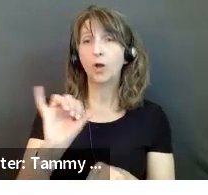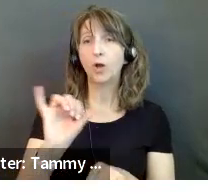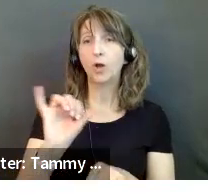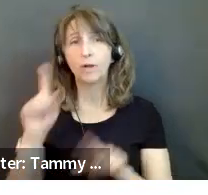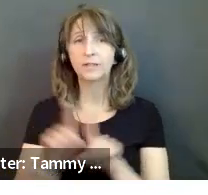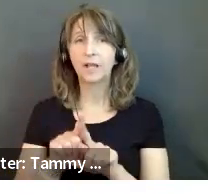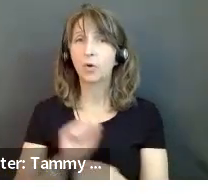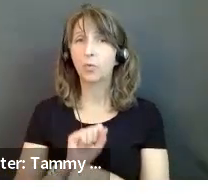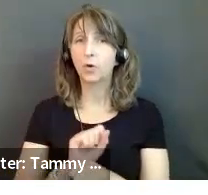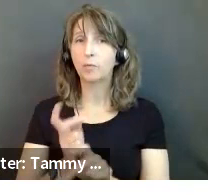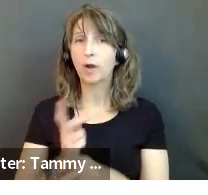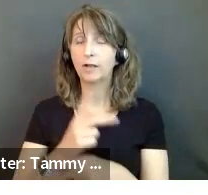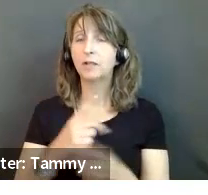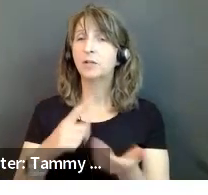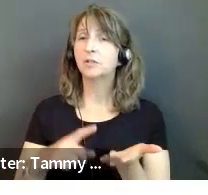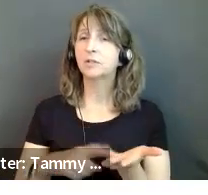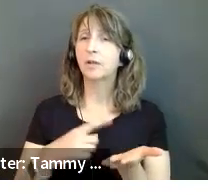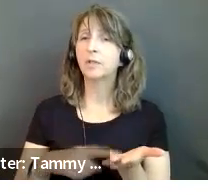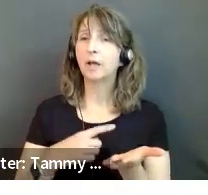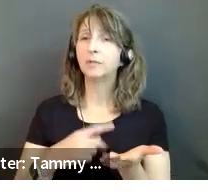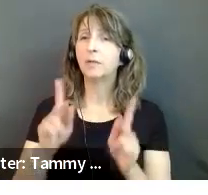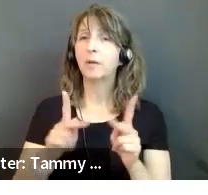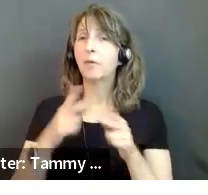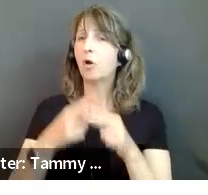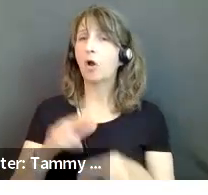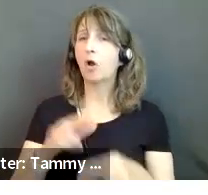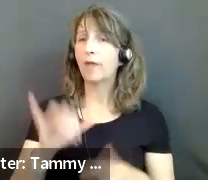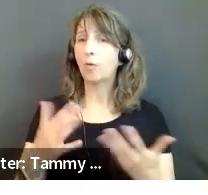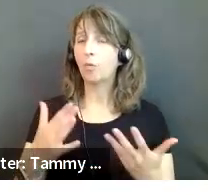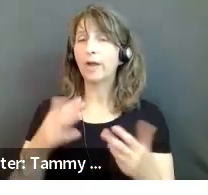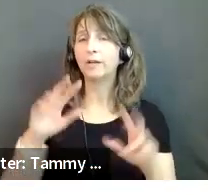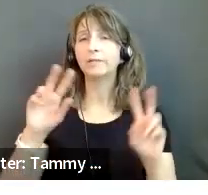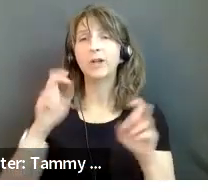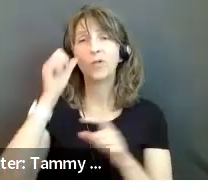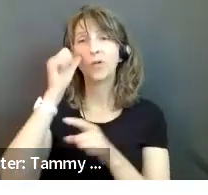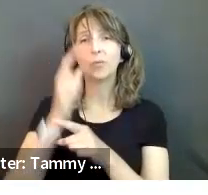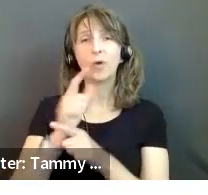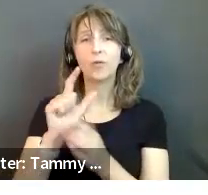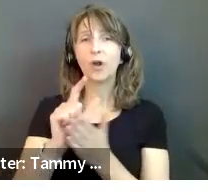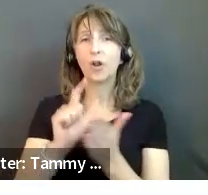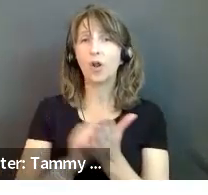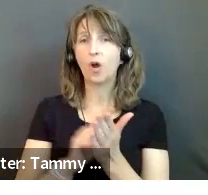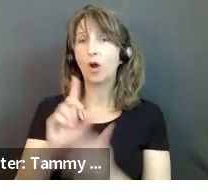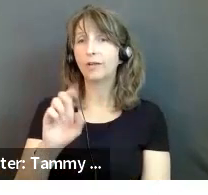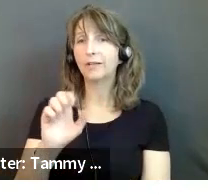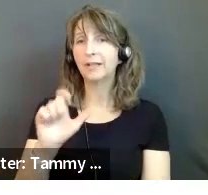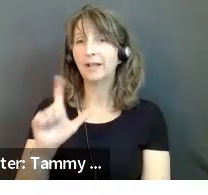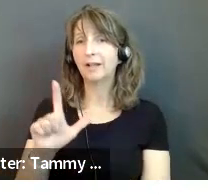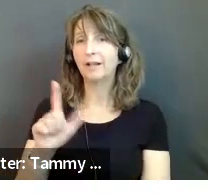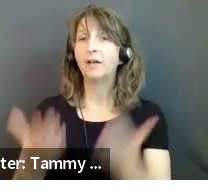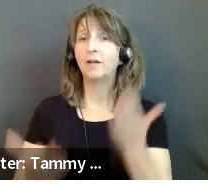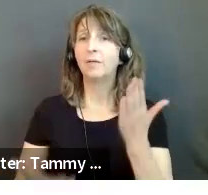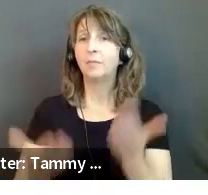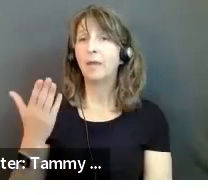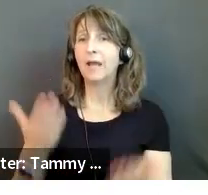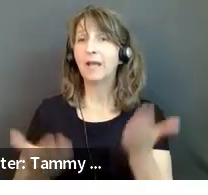So sometimes people call us a brother in law deal. Cause maybe you're being paid more than.